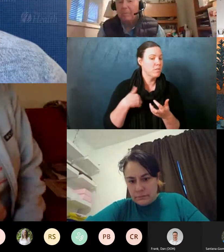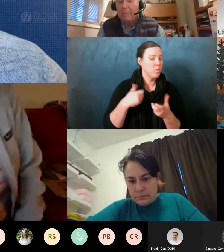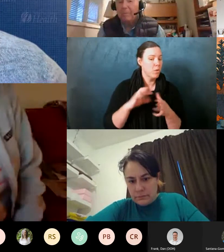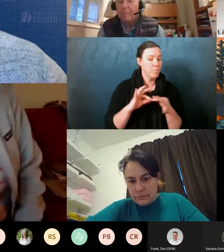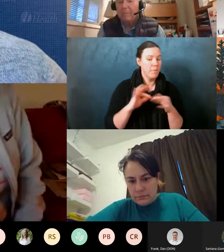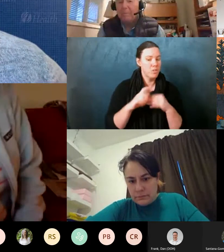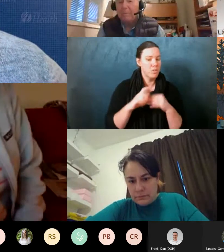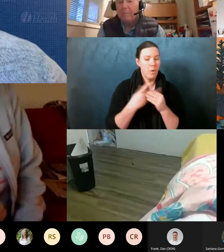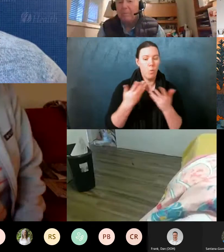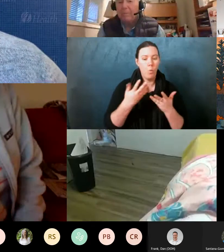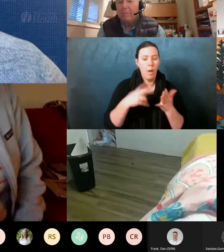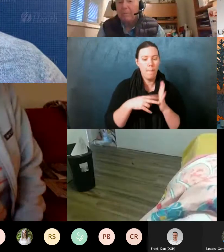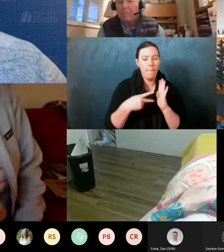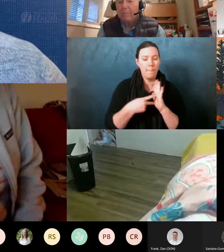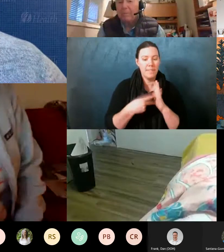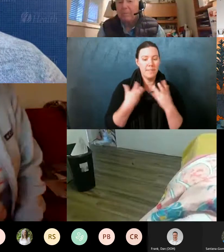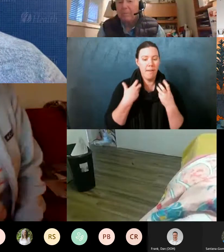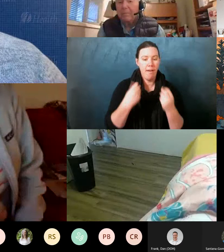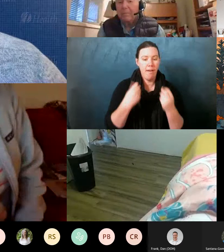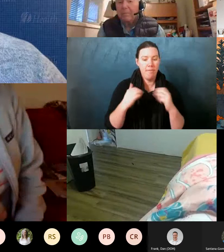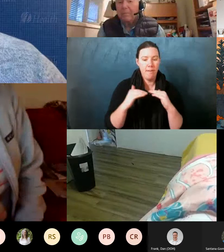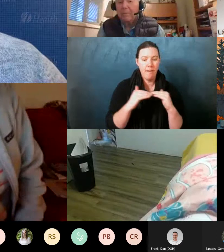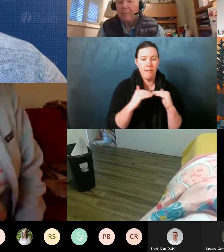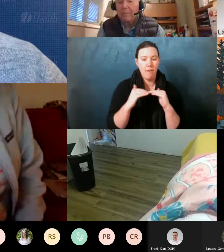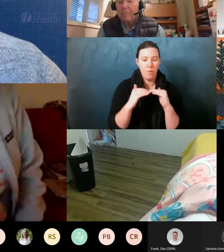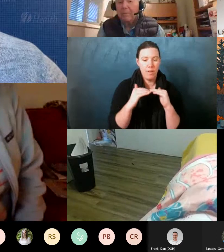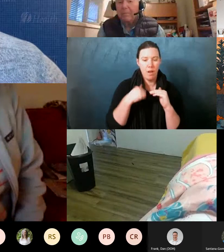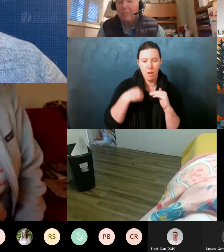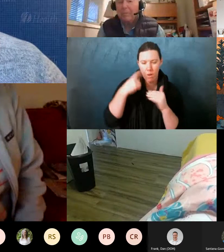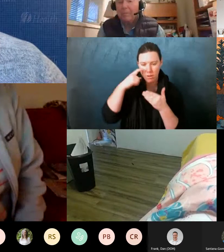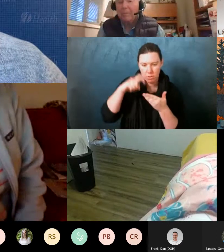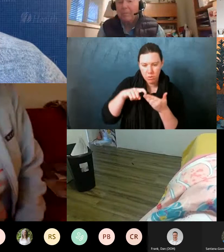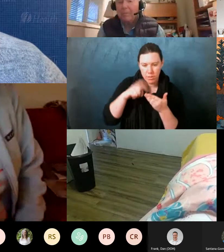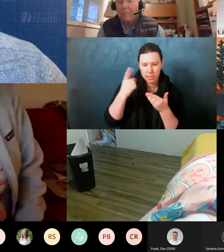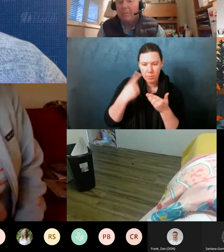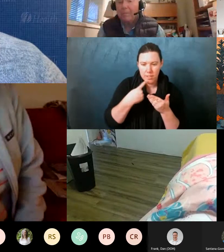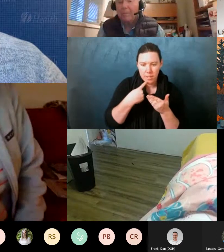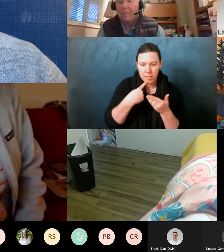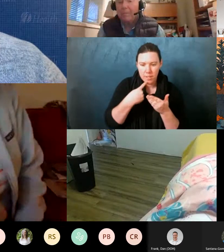I think this is important, someone in the chat said the ASL interpreter